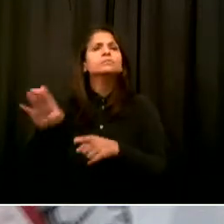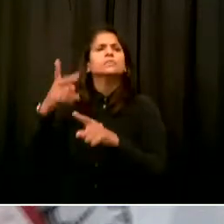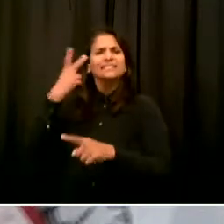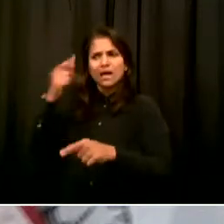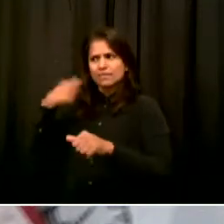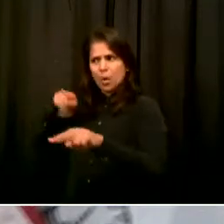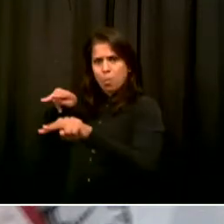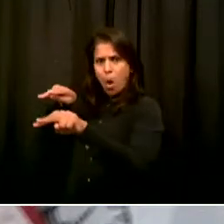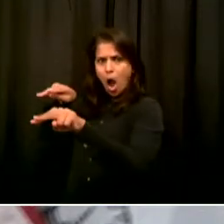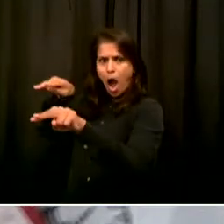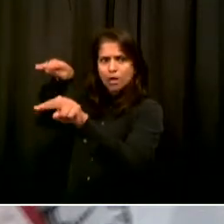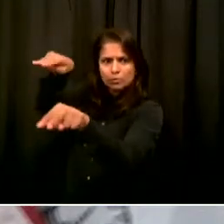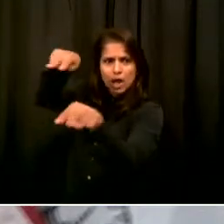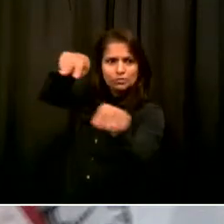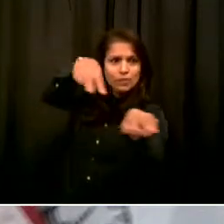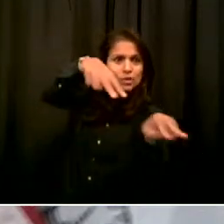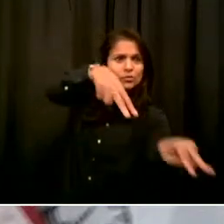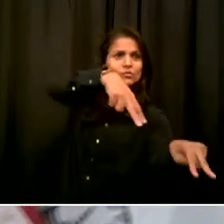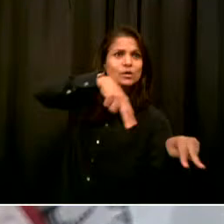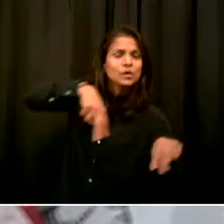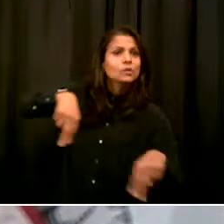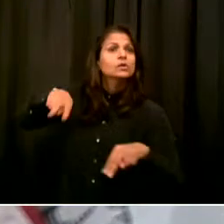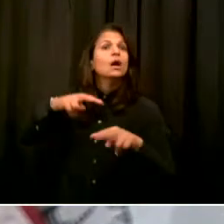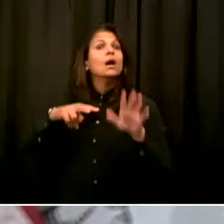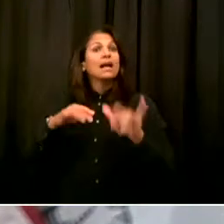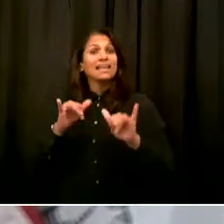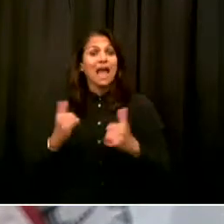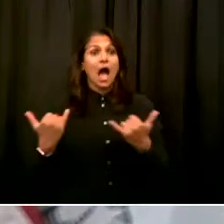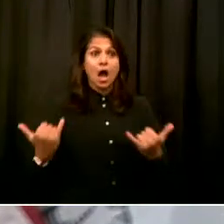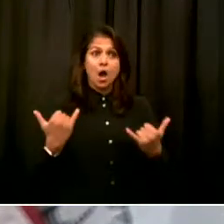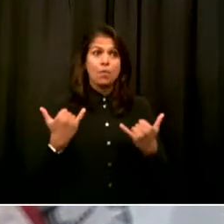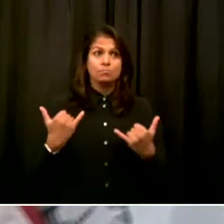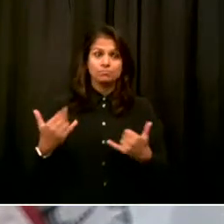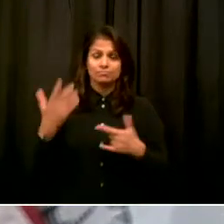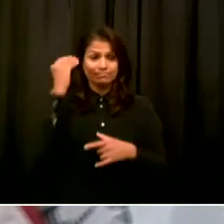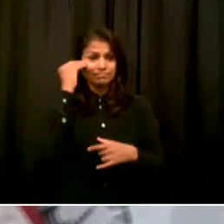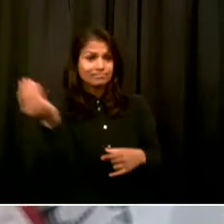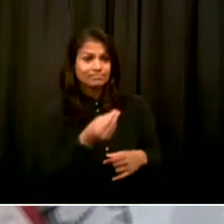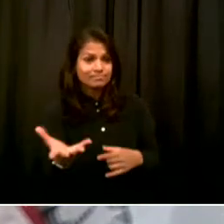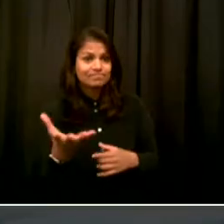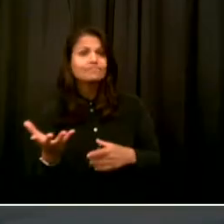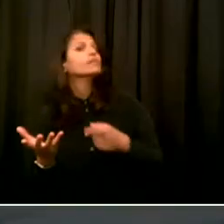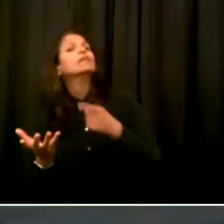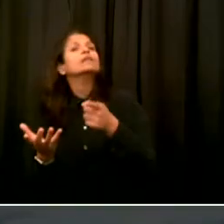ANYTIME WE SEE A PROBLEM GOING FORWARD. WHEN WE SEE IT ISOLATED TO A